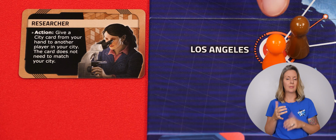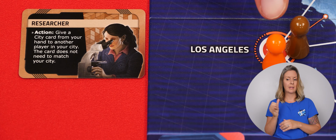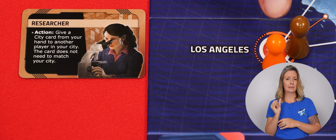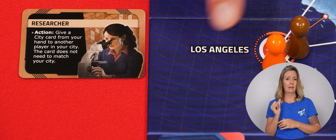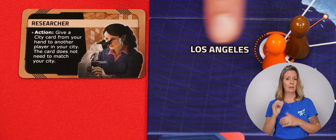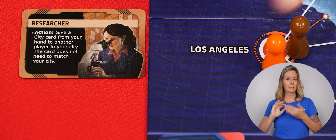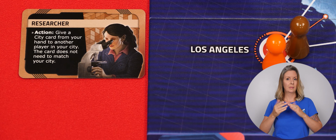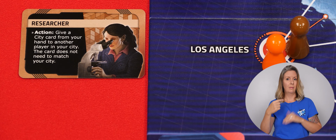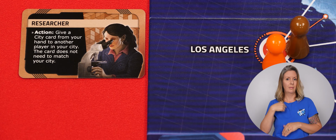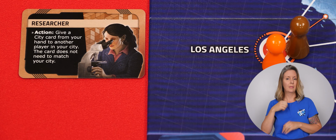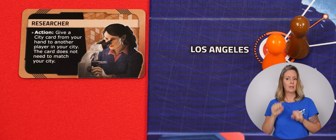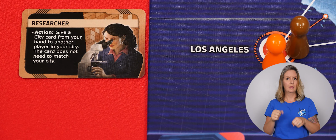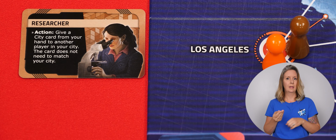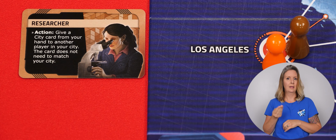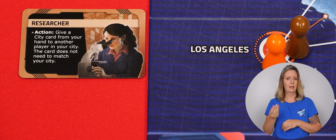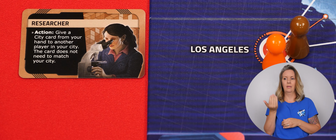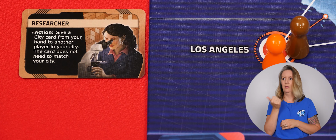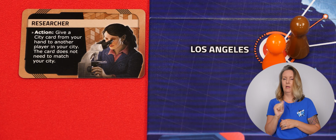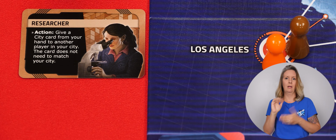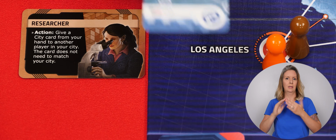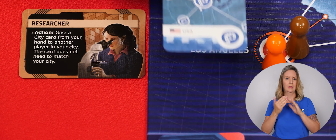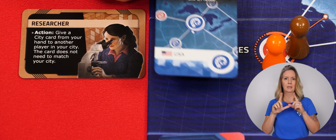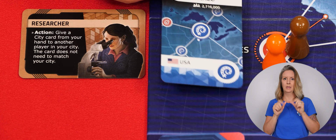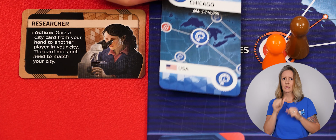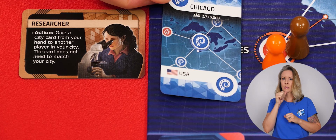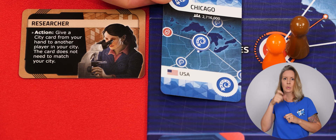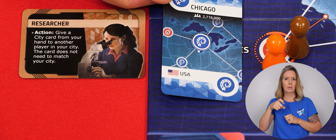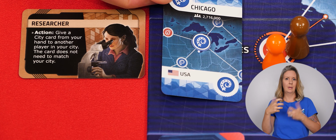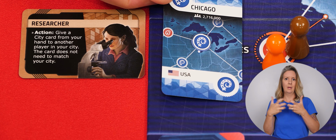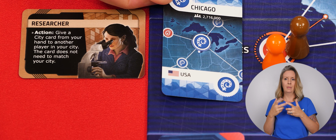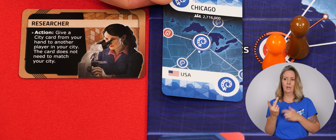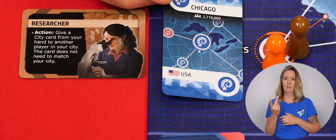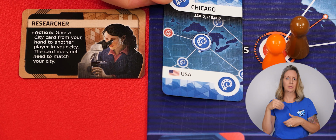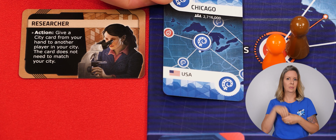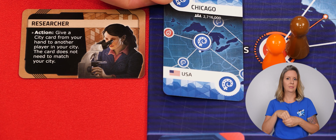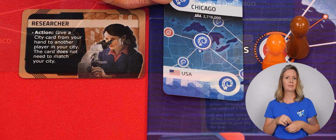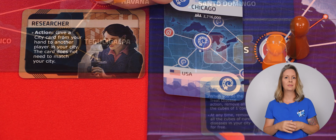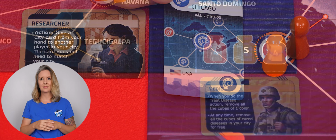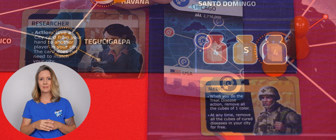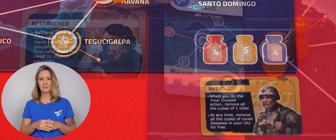player in the same city, but that card does NOT have to match the city that they are in.